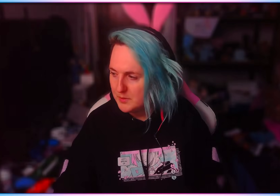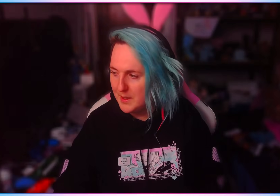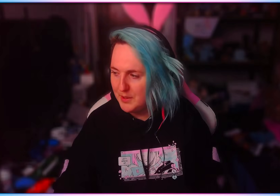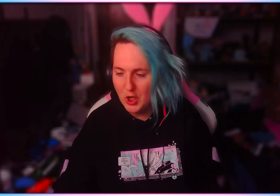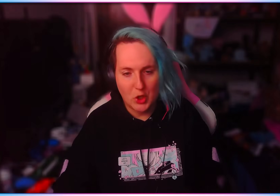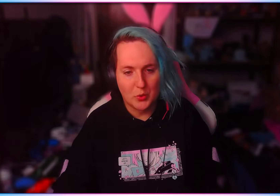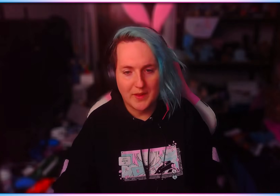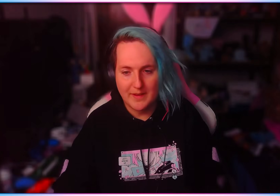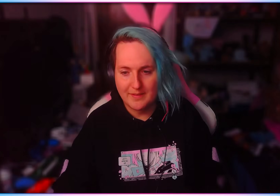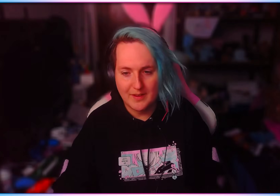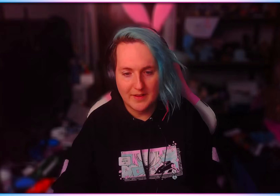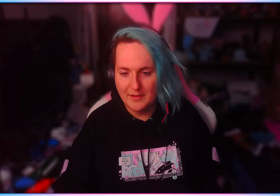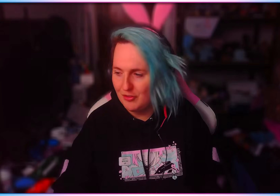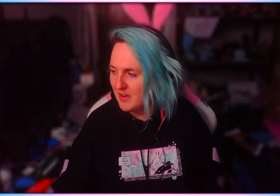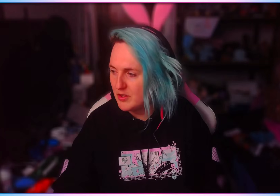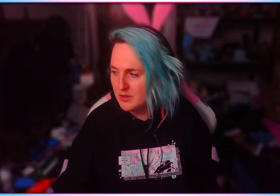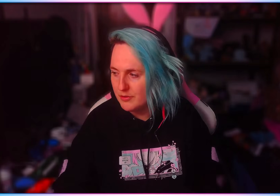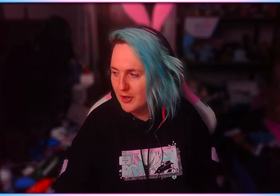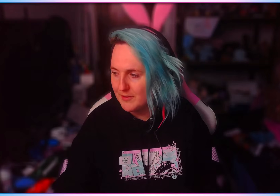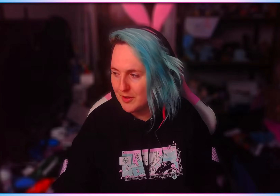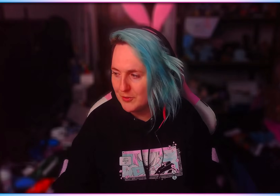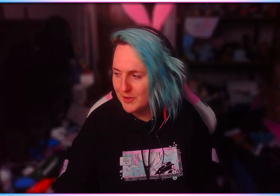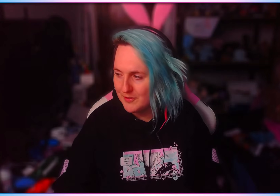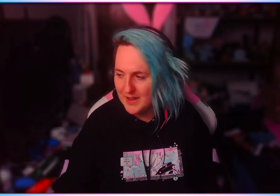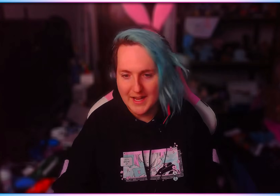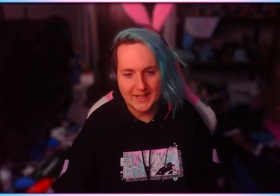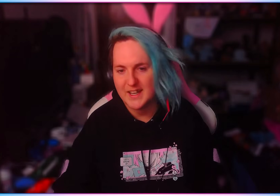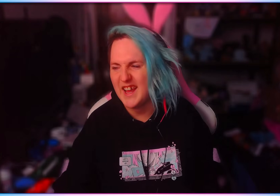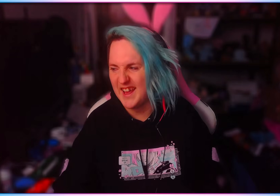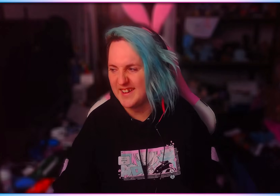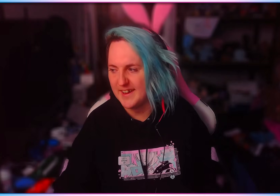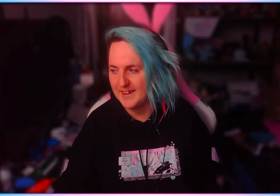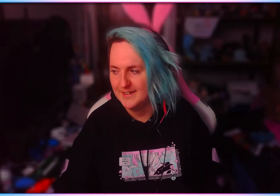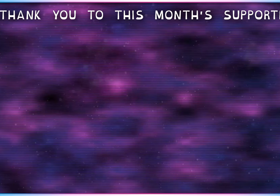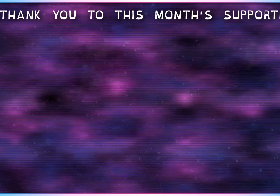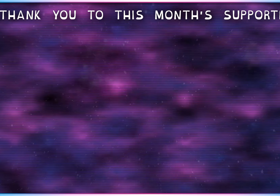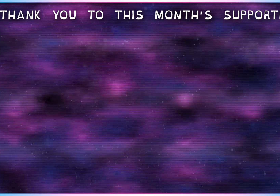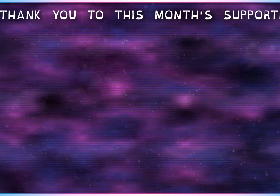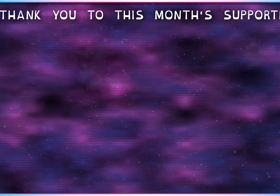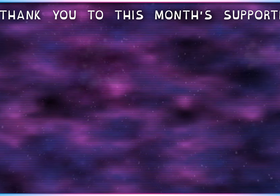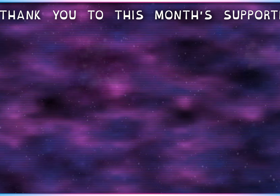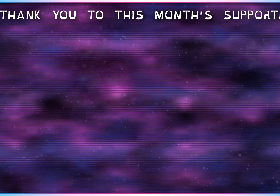There we go! That's 7 new signs I've learned today. Heck yeah.